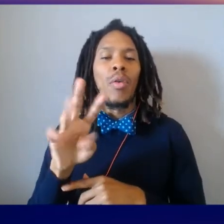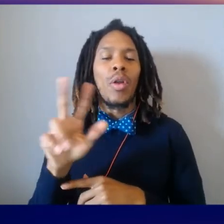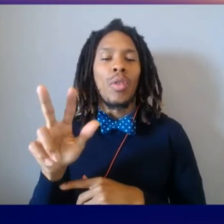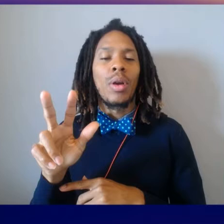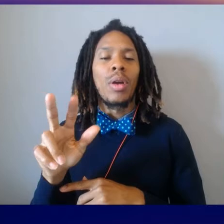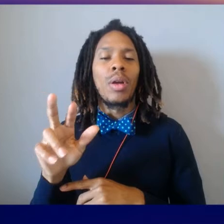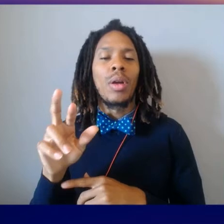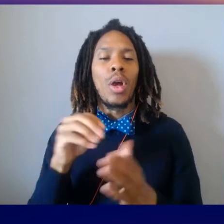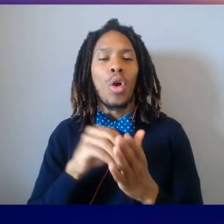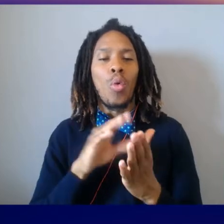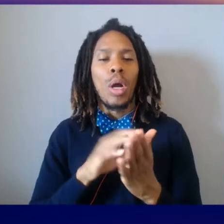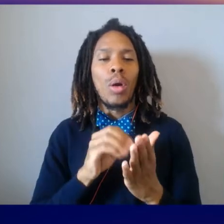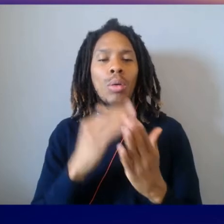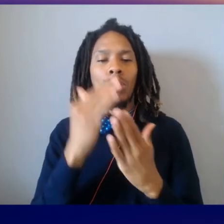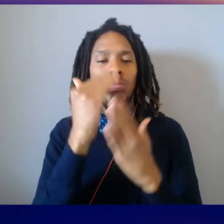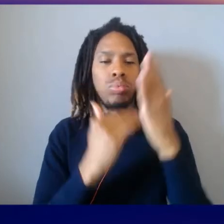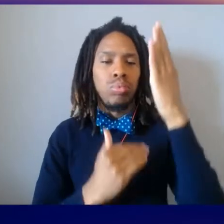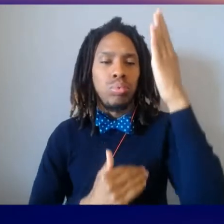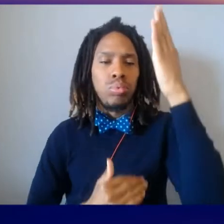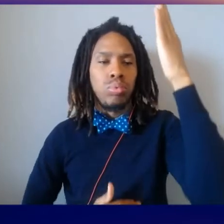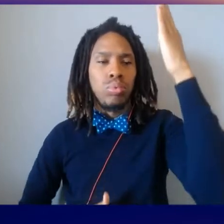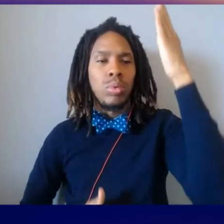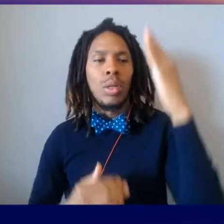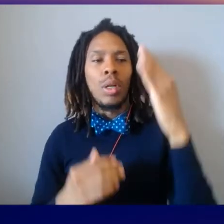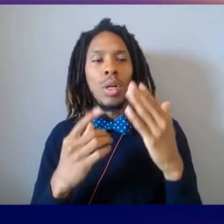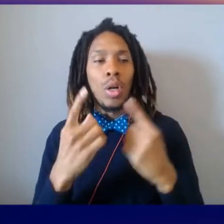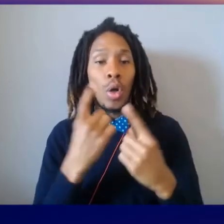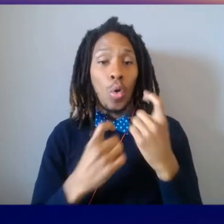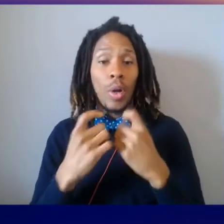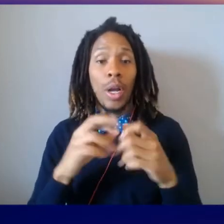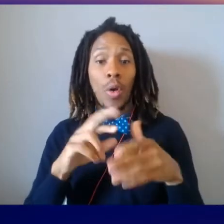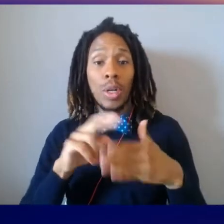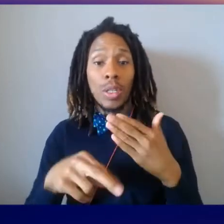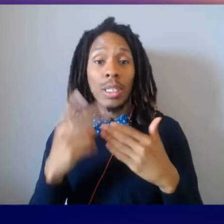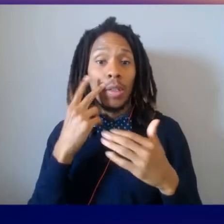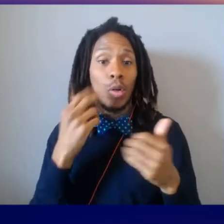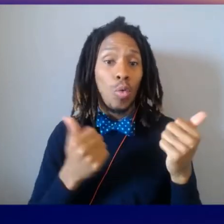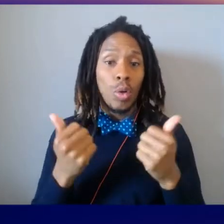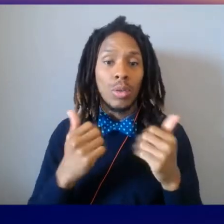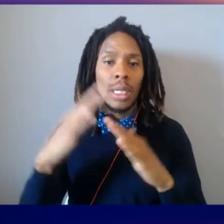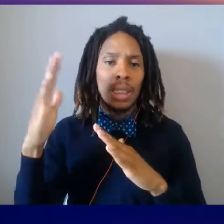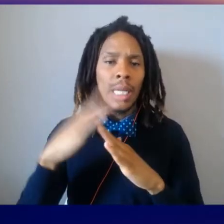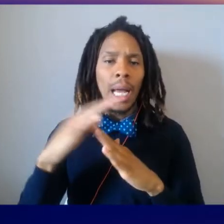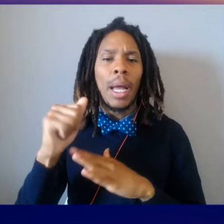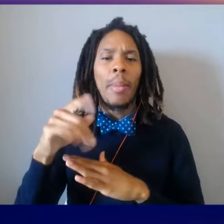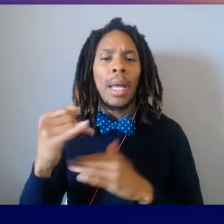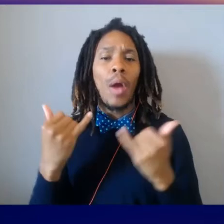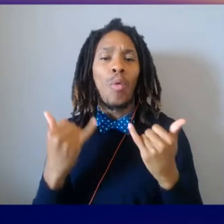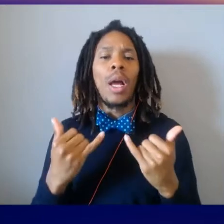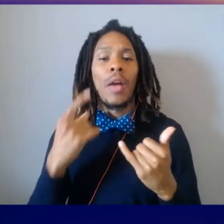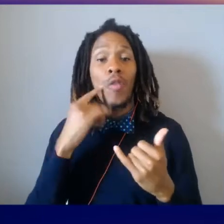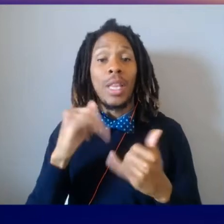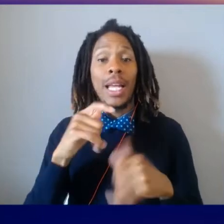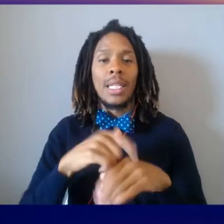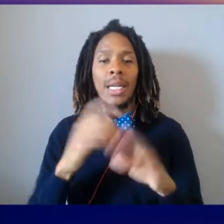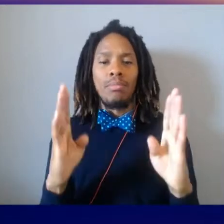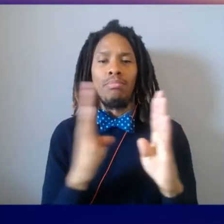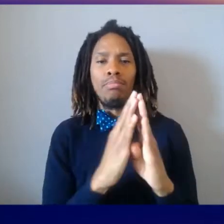I can go to here, the query results, and see which one is the top API right now for that time range that is executing.